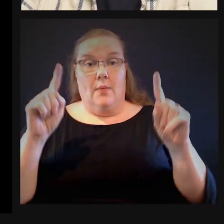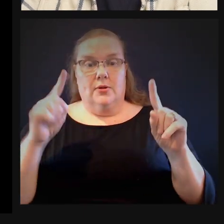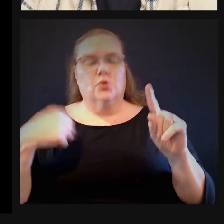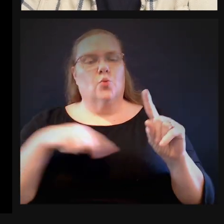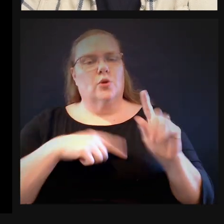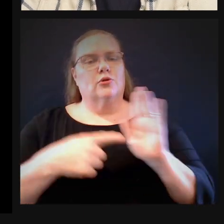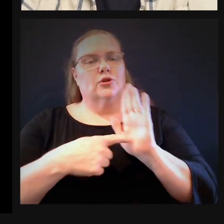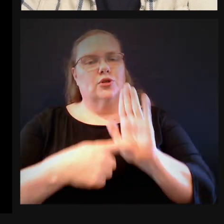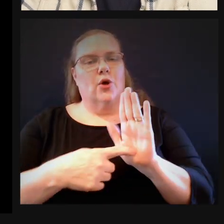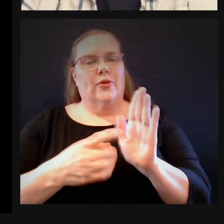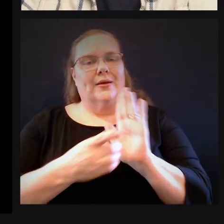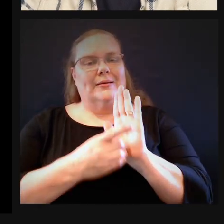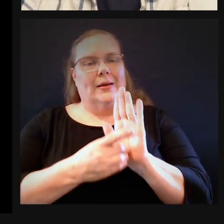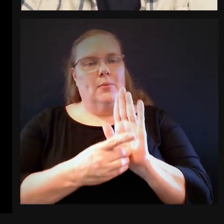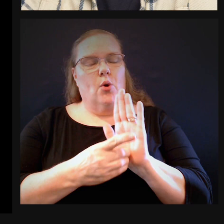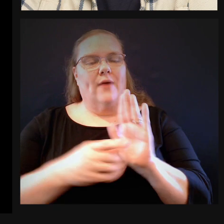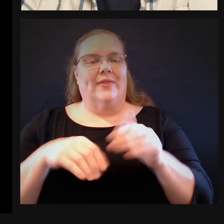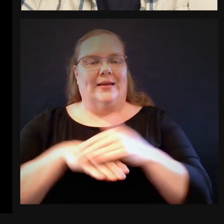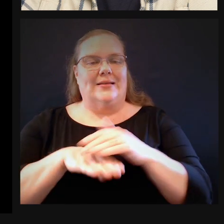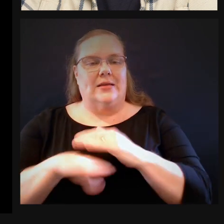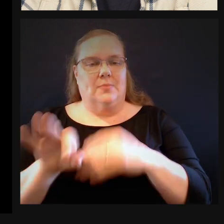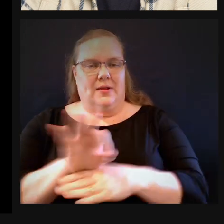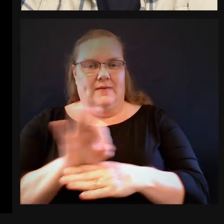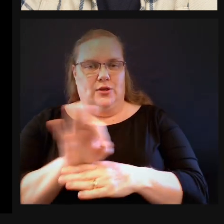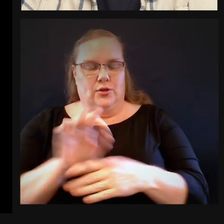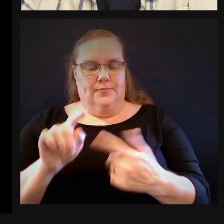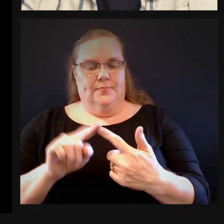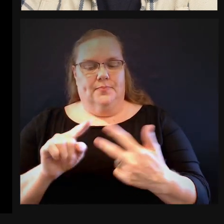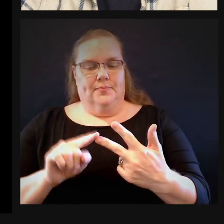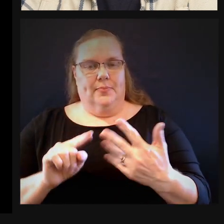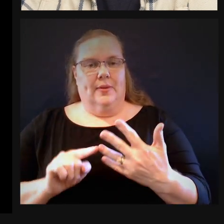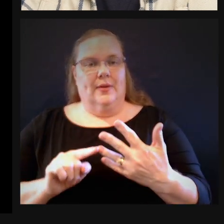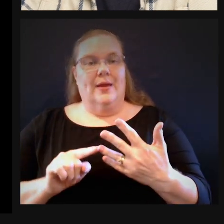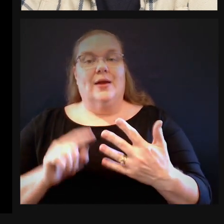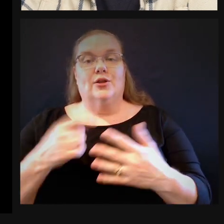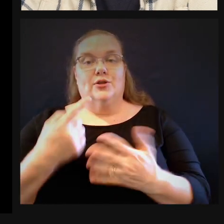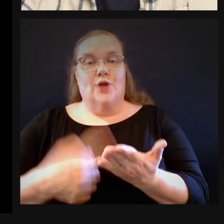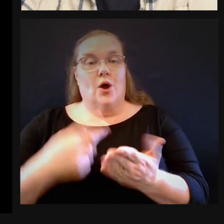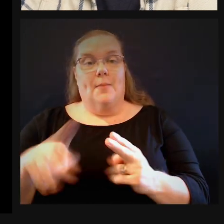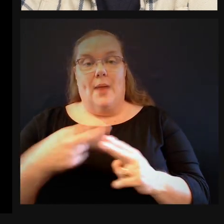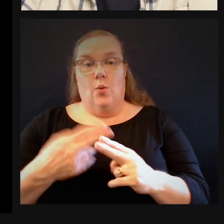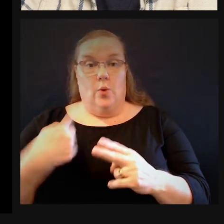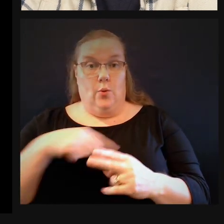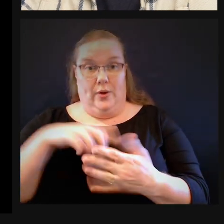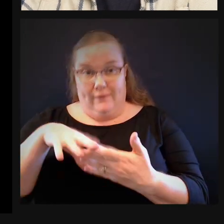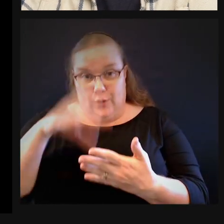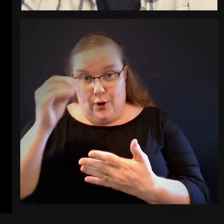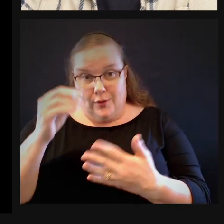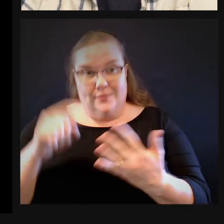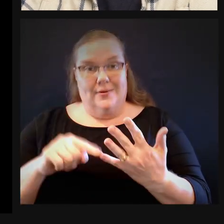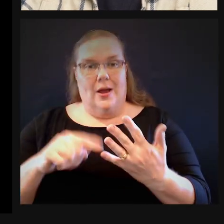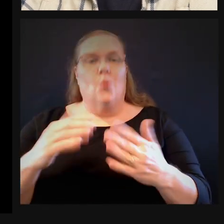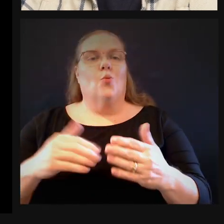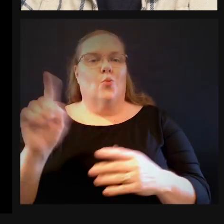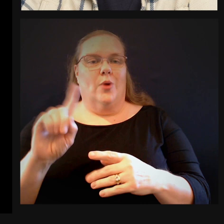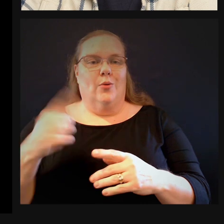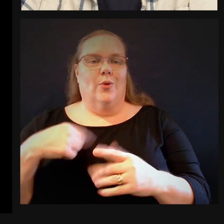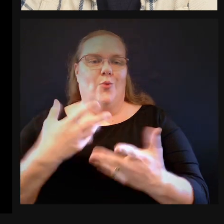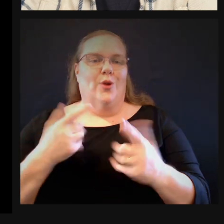We'll show a little demo of the new accessibility features, talk about what we learned along the way, and where we want to go next.